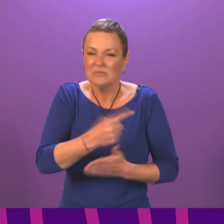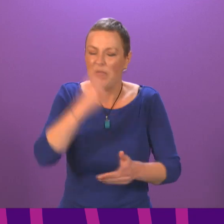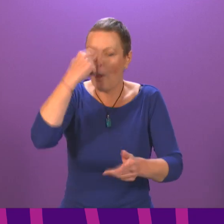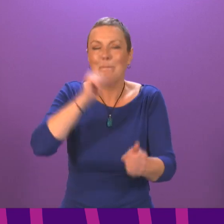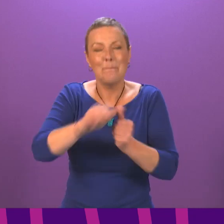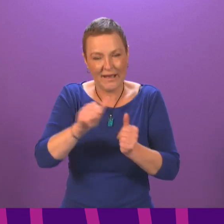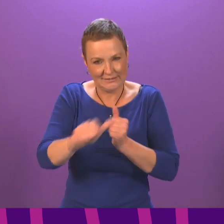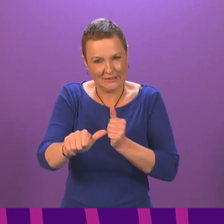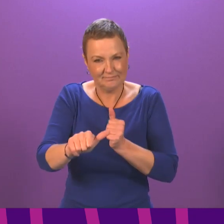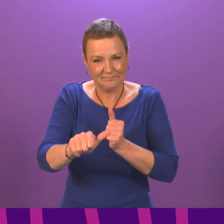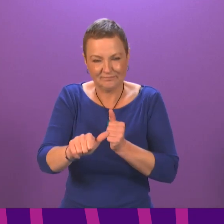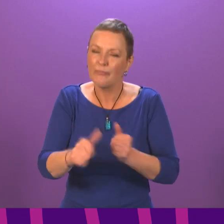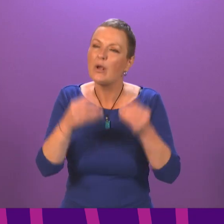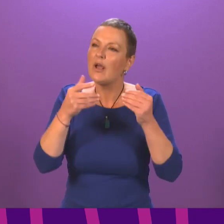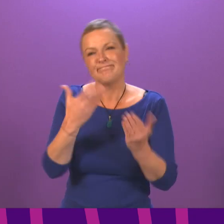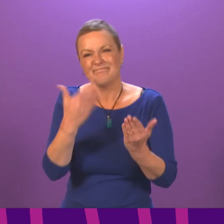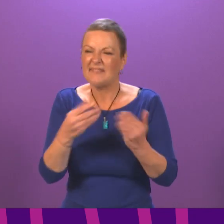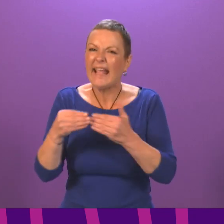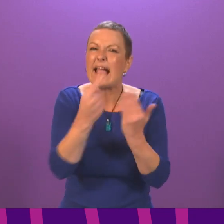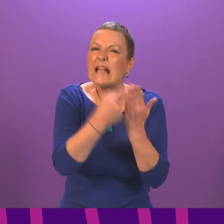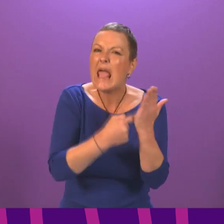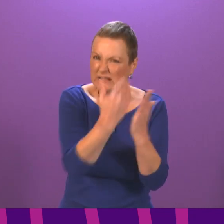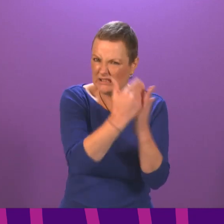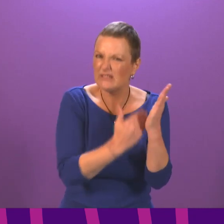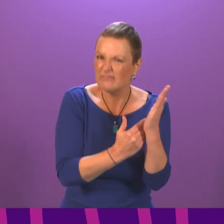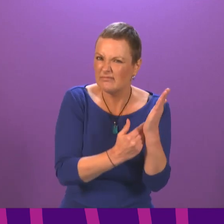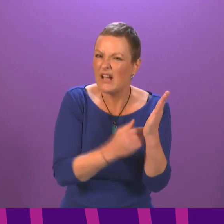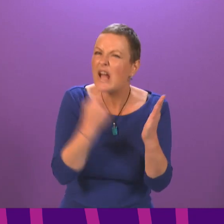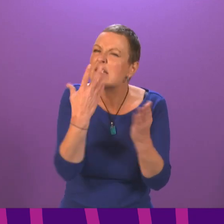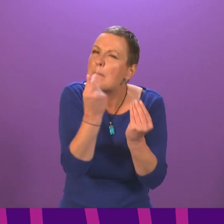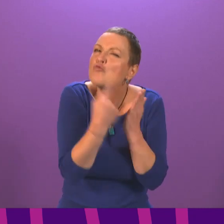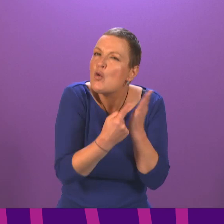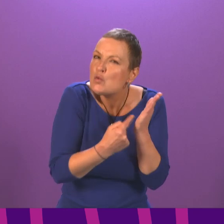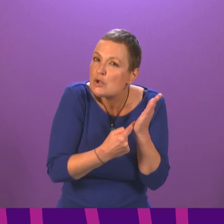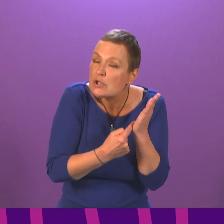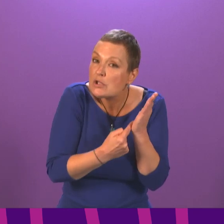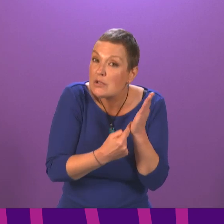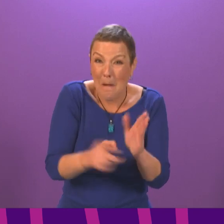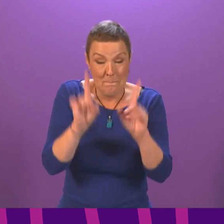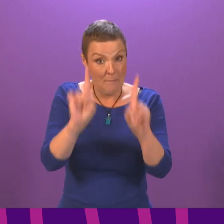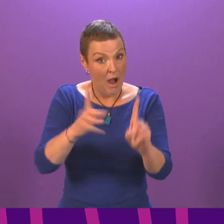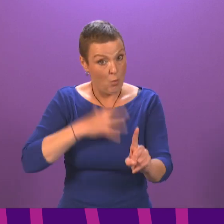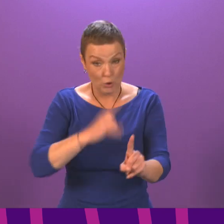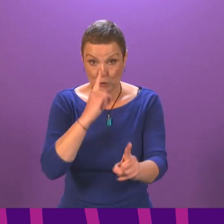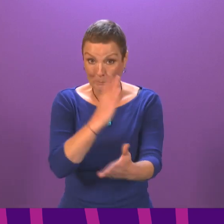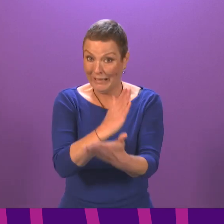better to put guidance and boundaries around it, but also to make it clear to people that